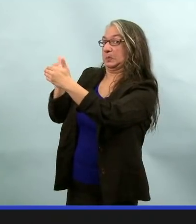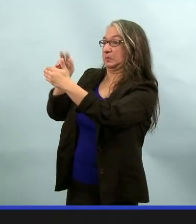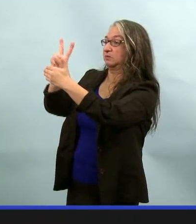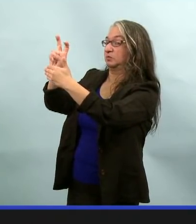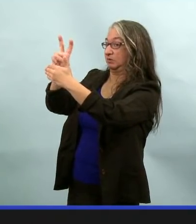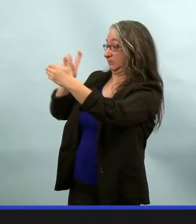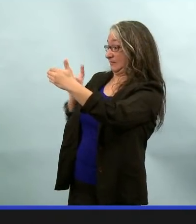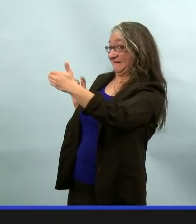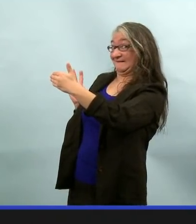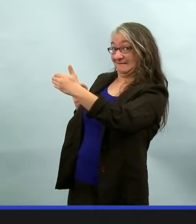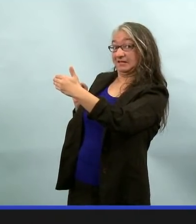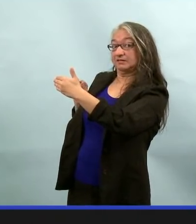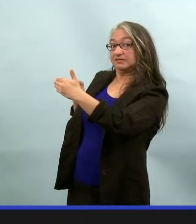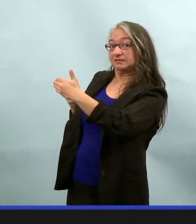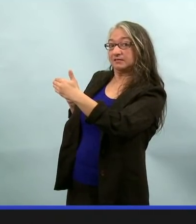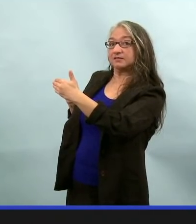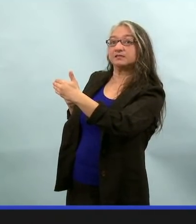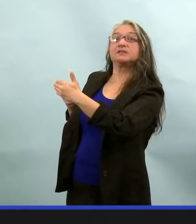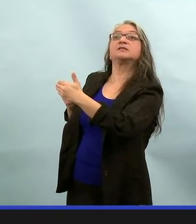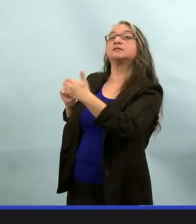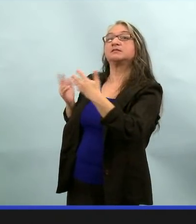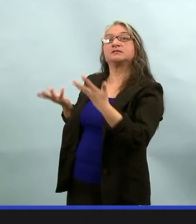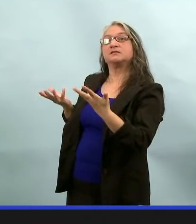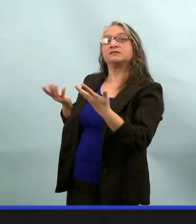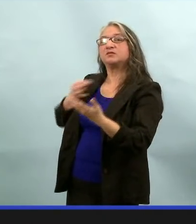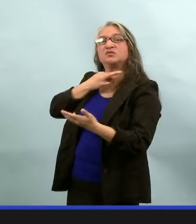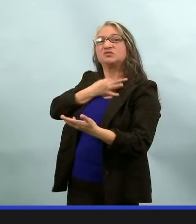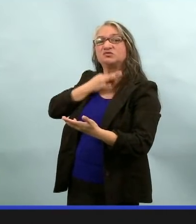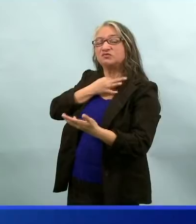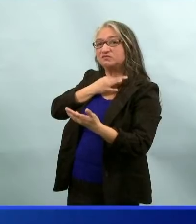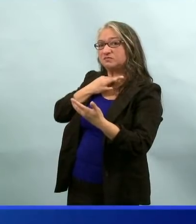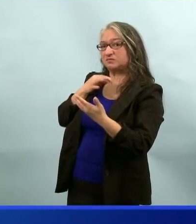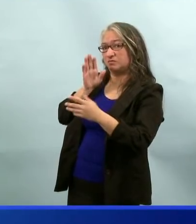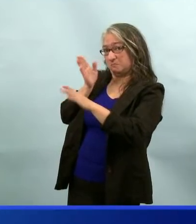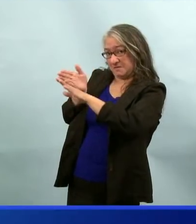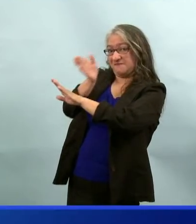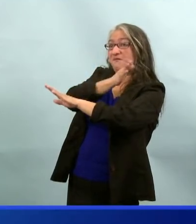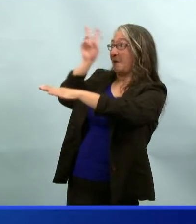trajectory that we were looking at previous and where we're expected to go now so we're averaging